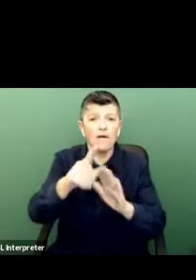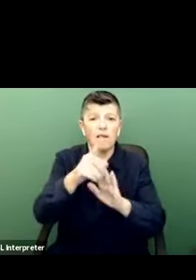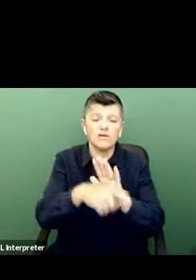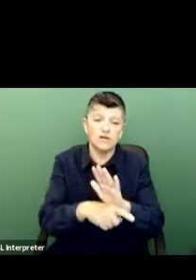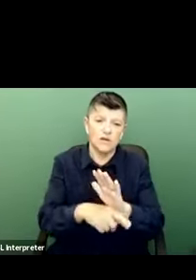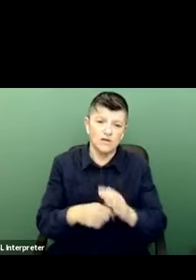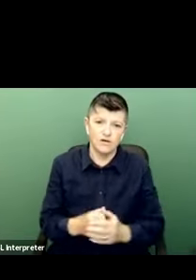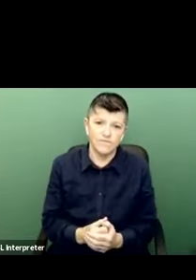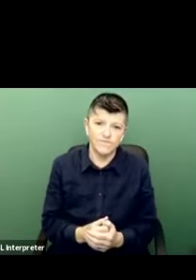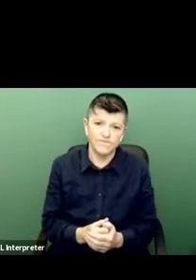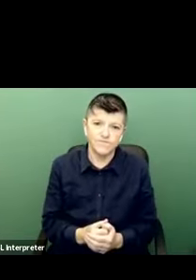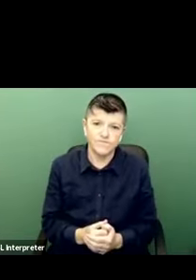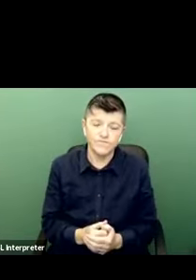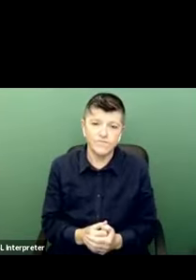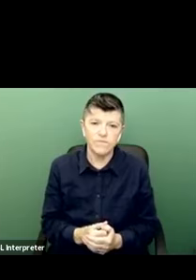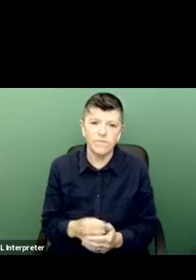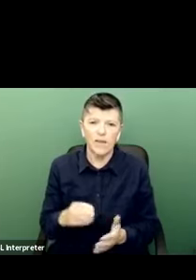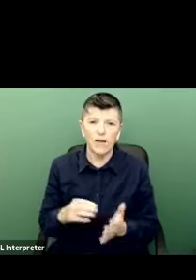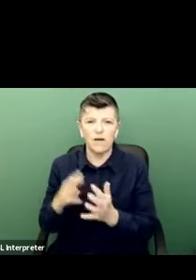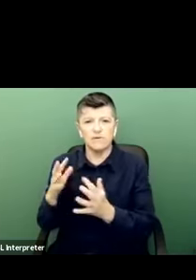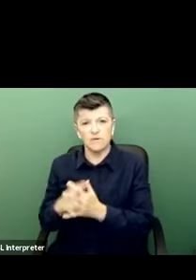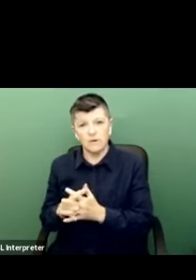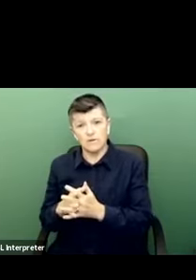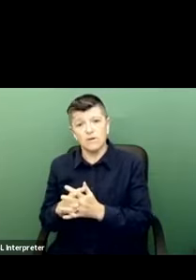arrangement, public campaign of behavioural